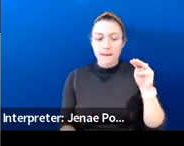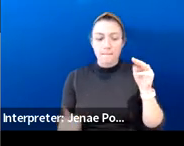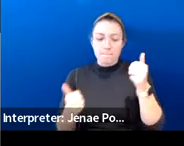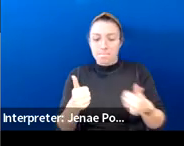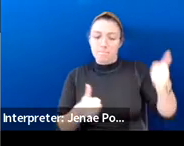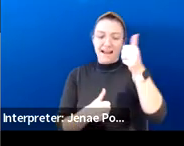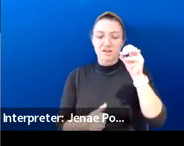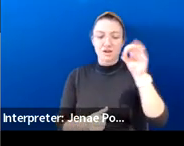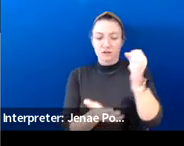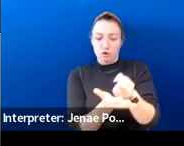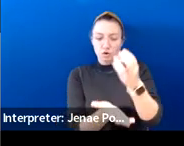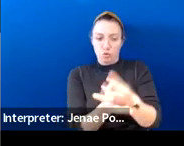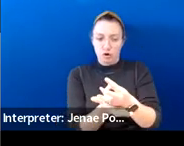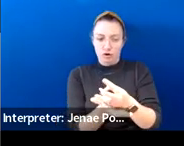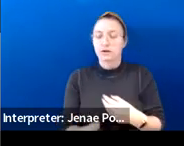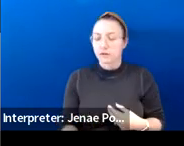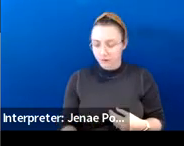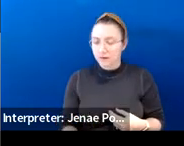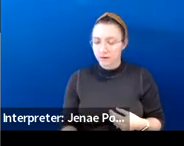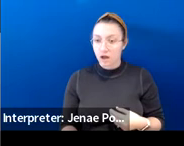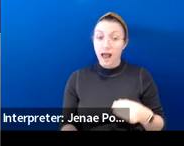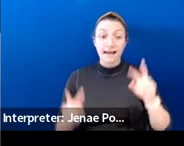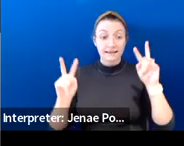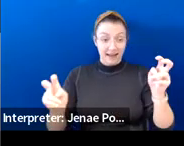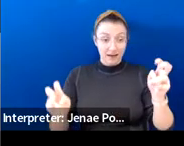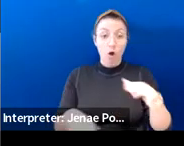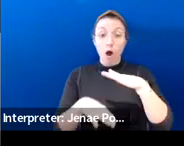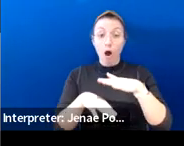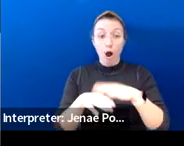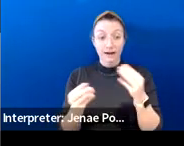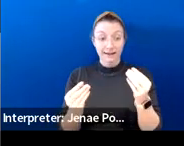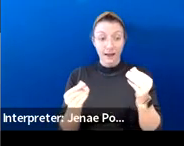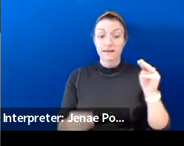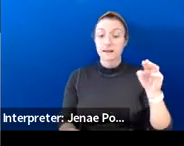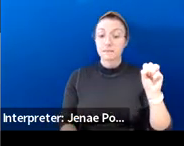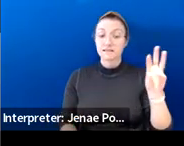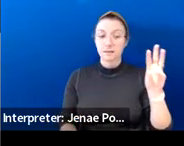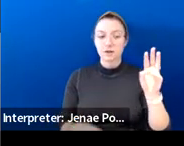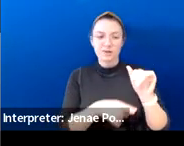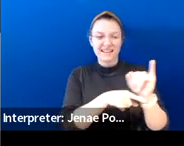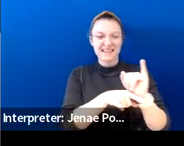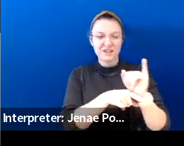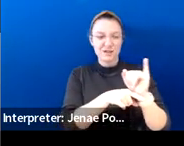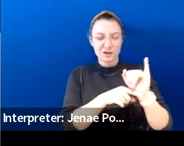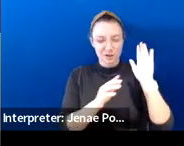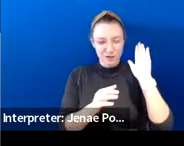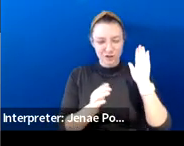So our title for our presentation today is on campus. MSW Internet Services to achieve student success.